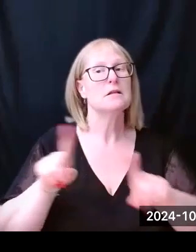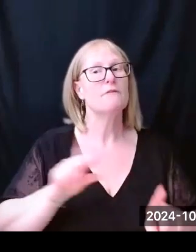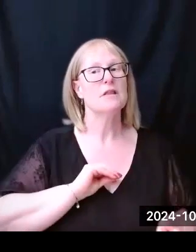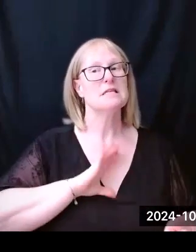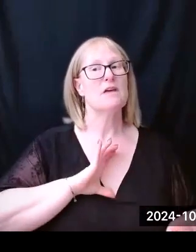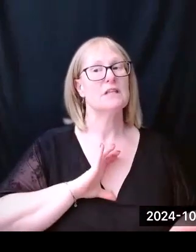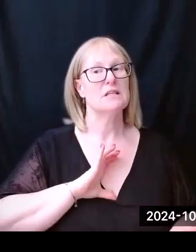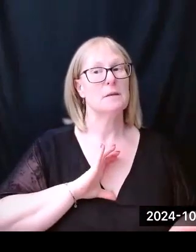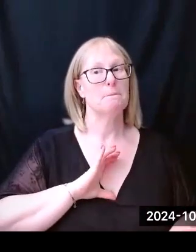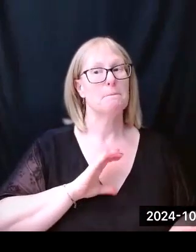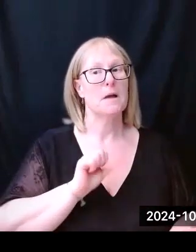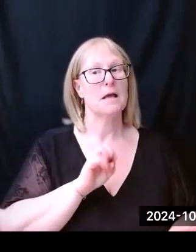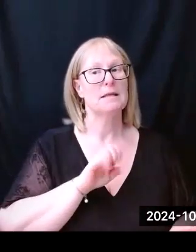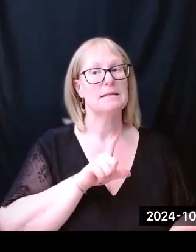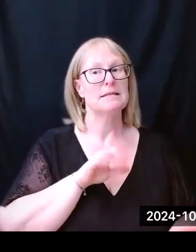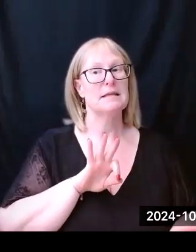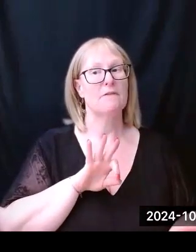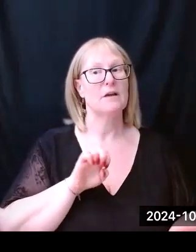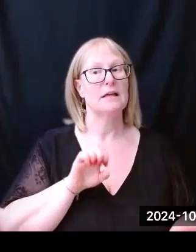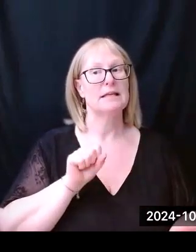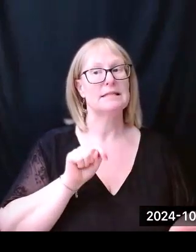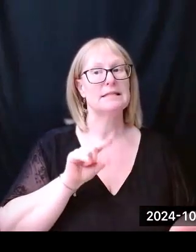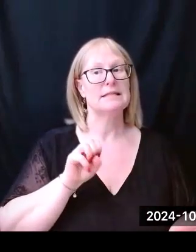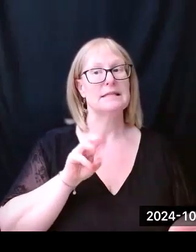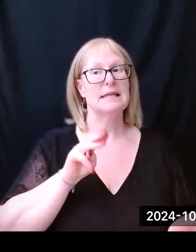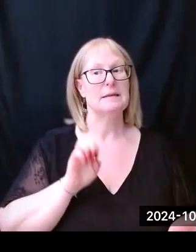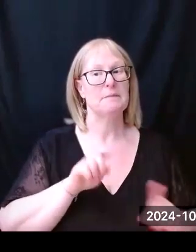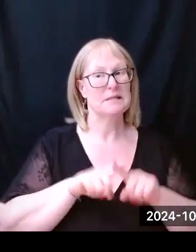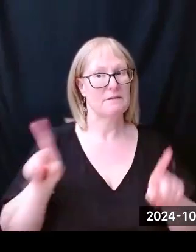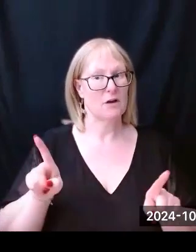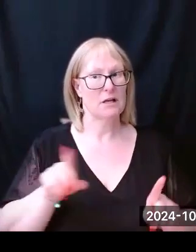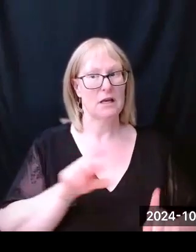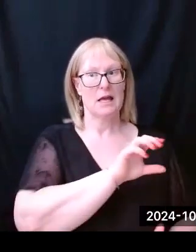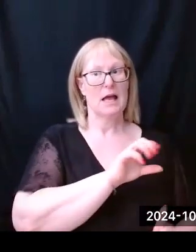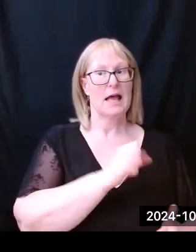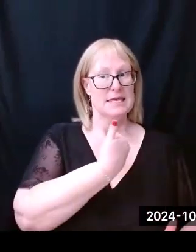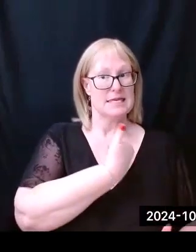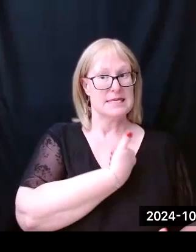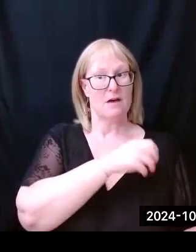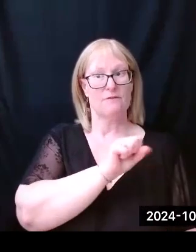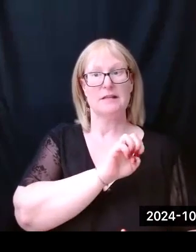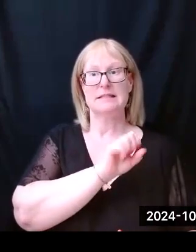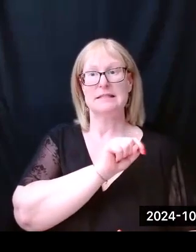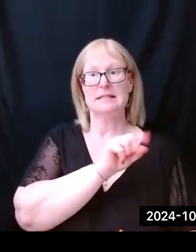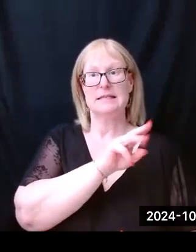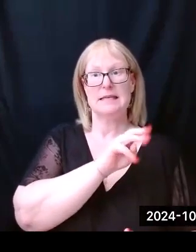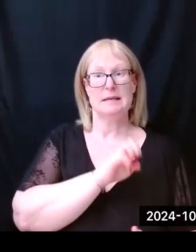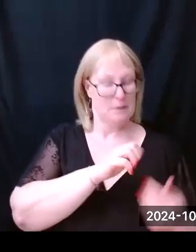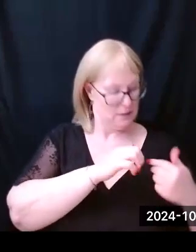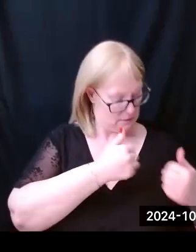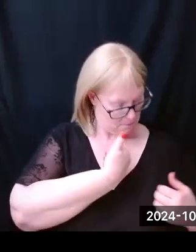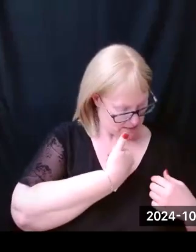Self-esteem is how you feel about yourself. Self-efficacy is your feeling of, I can do this.